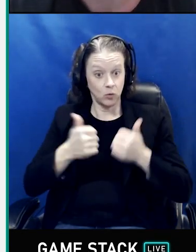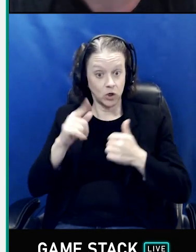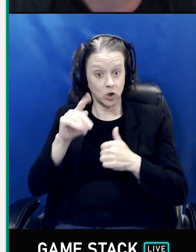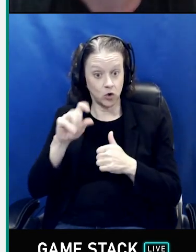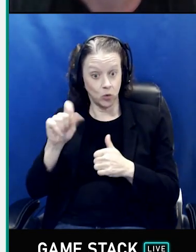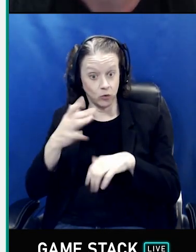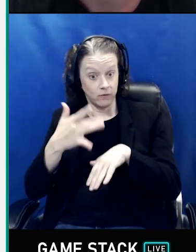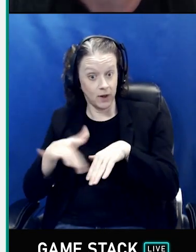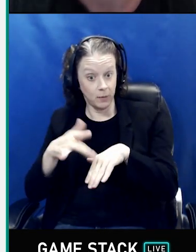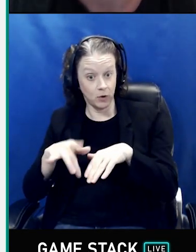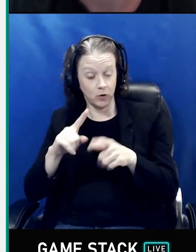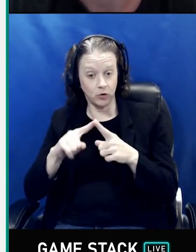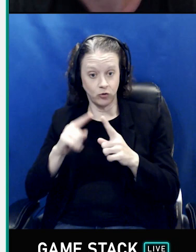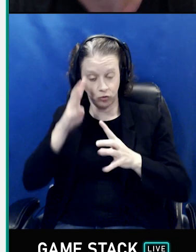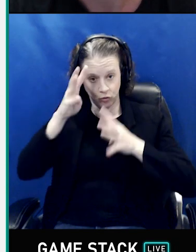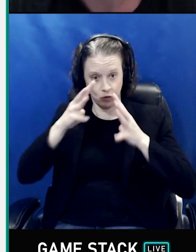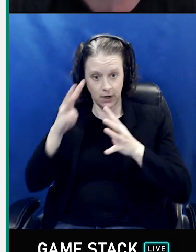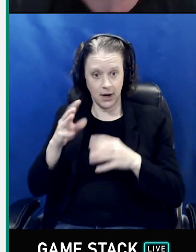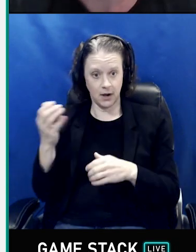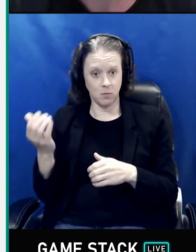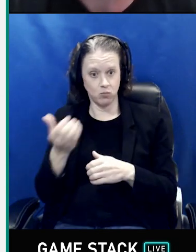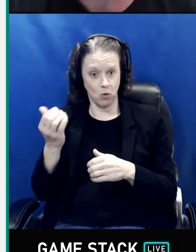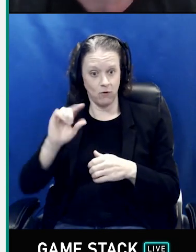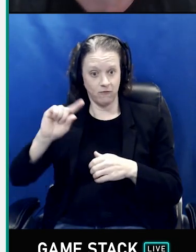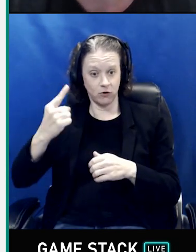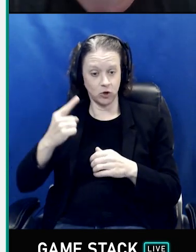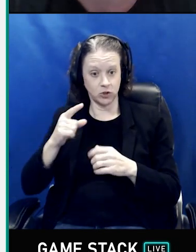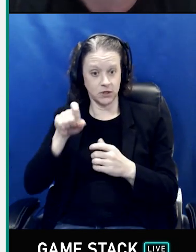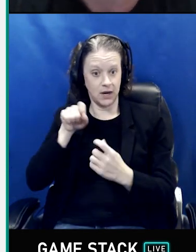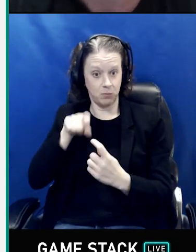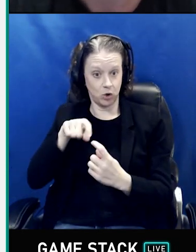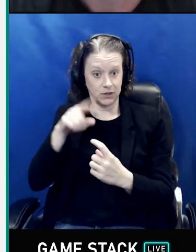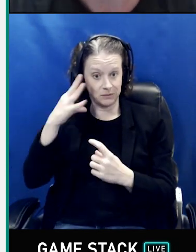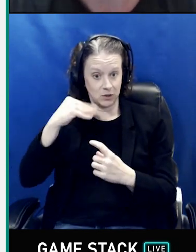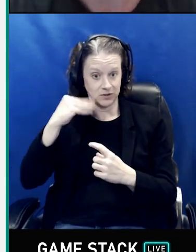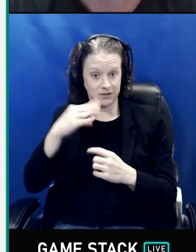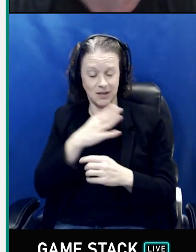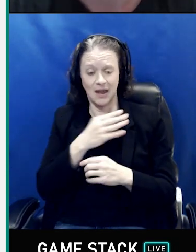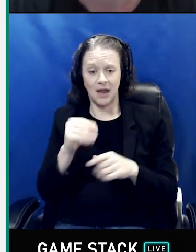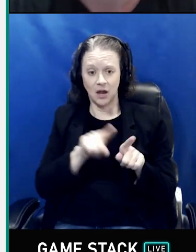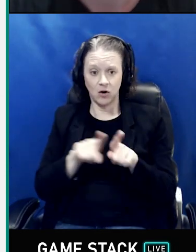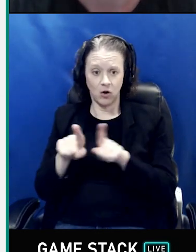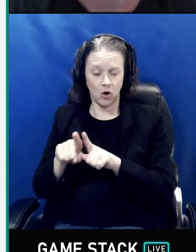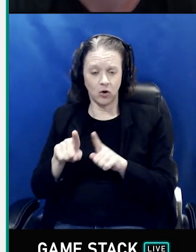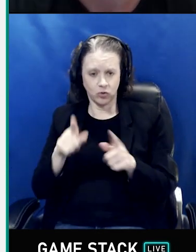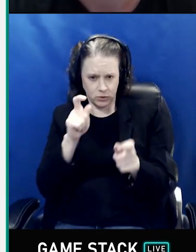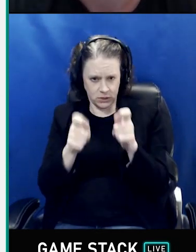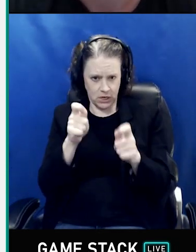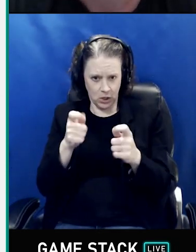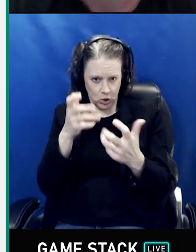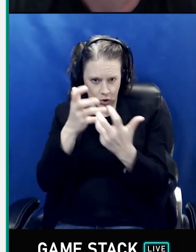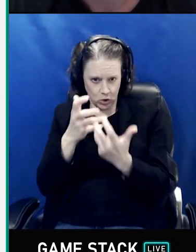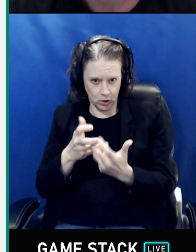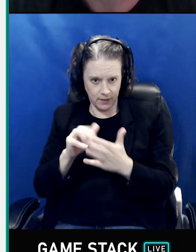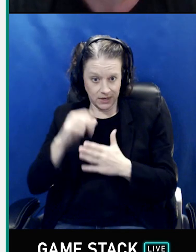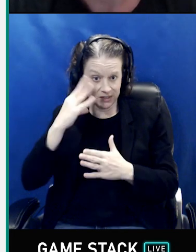Mobile first input experiences, as well as tailor existing experiences for the device that a gamer is playing on.